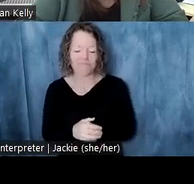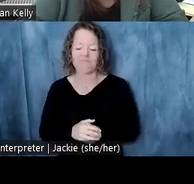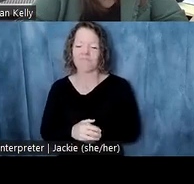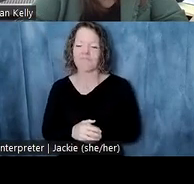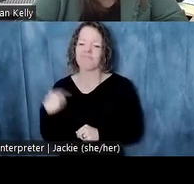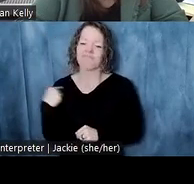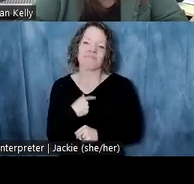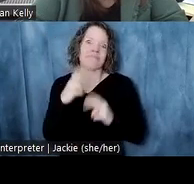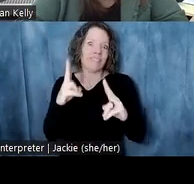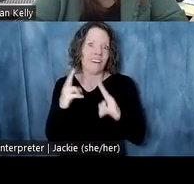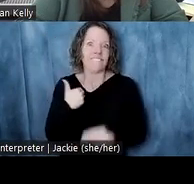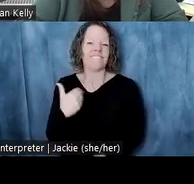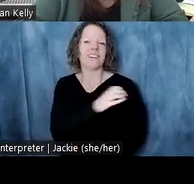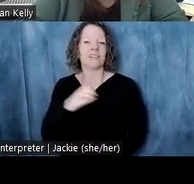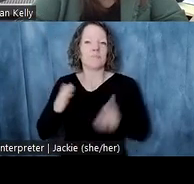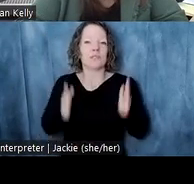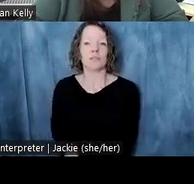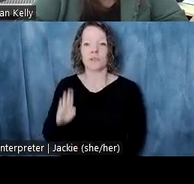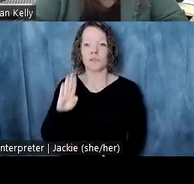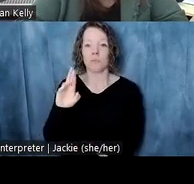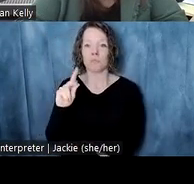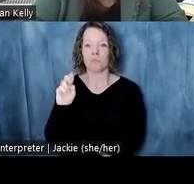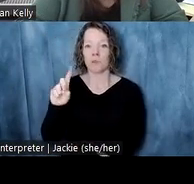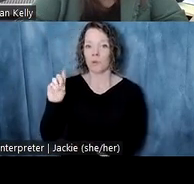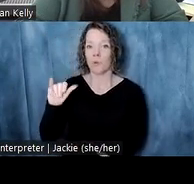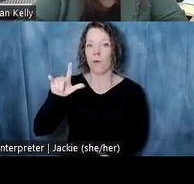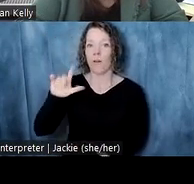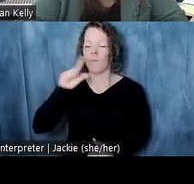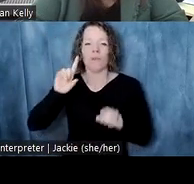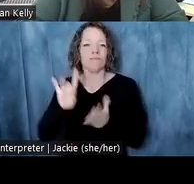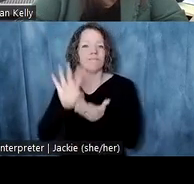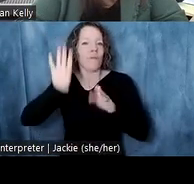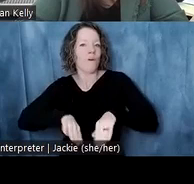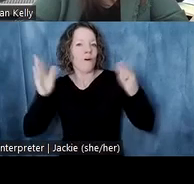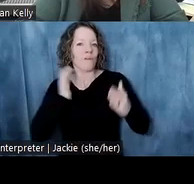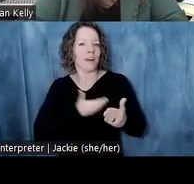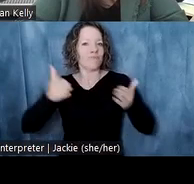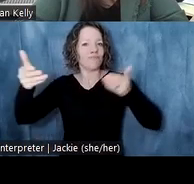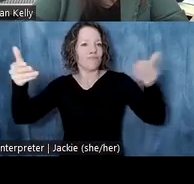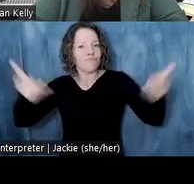have Commissioner Brooke Doyle starting off our program. Before we come to the Commissioner's